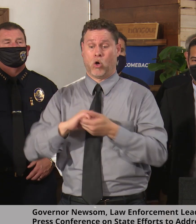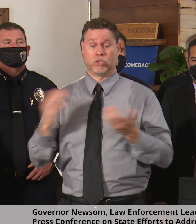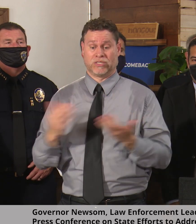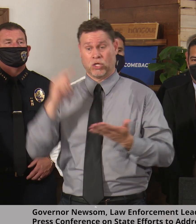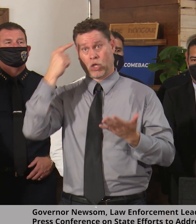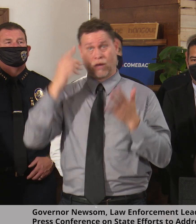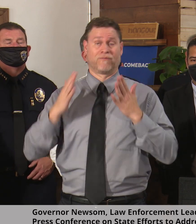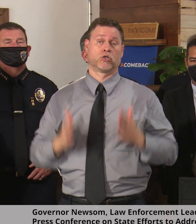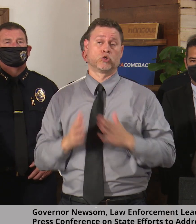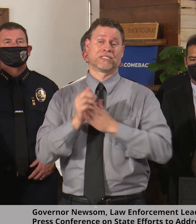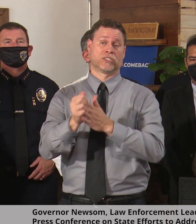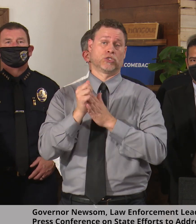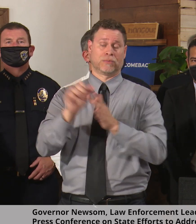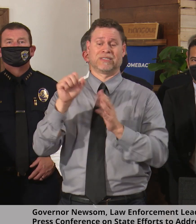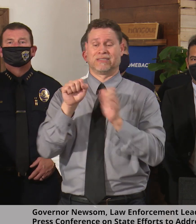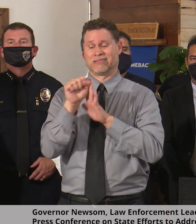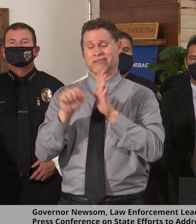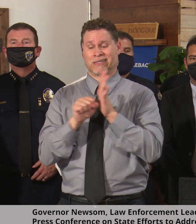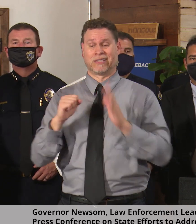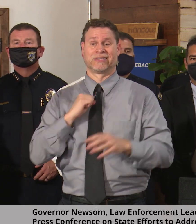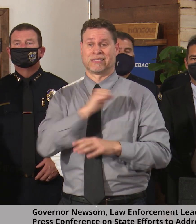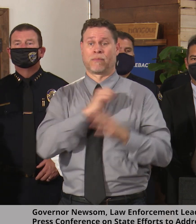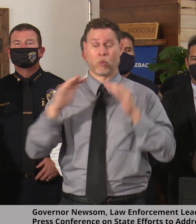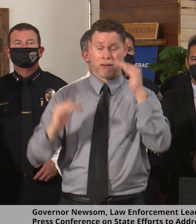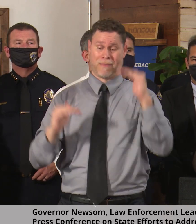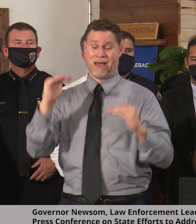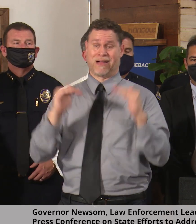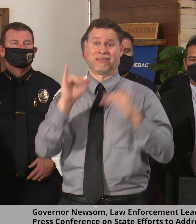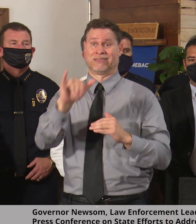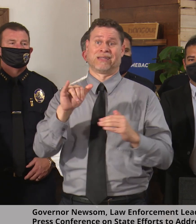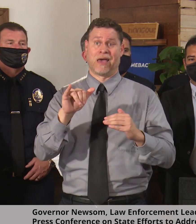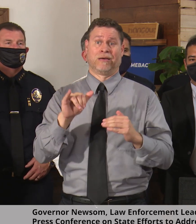leadership in the state assembly because we're going to balance that that narrative. Thank you.